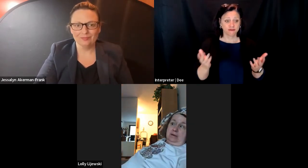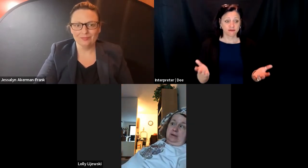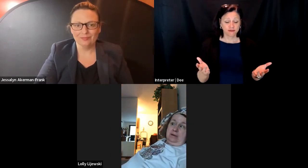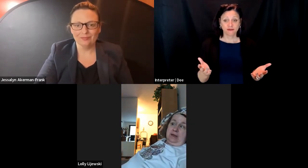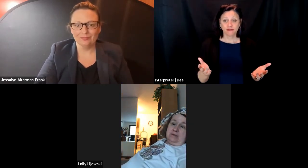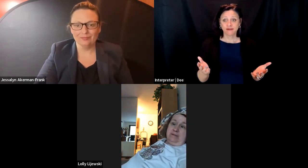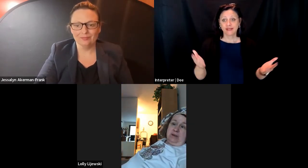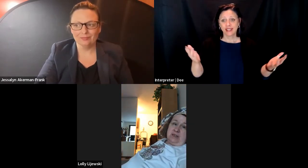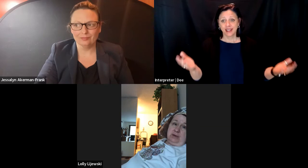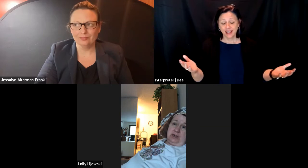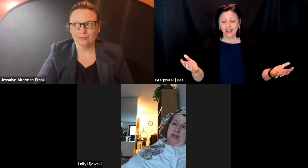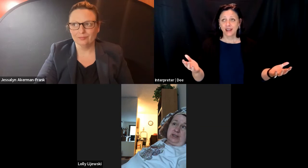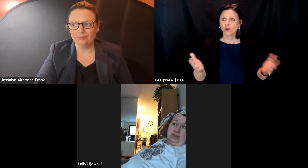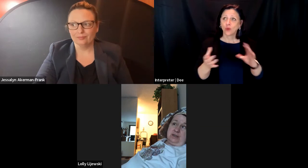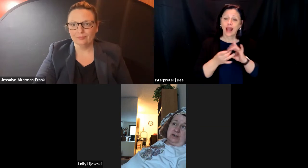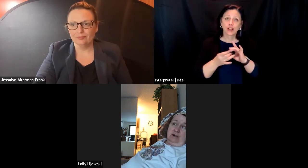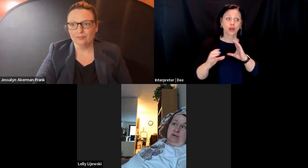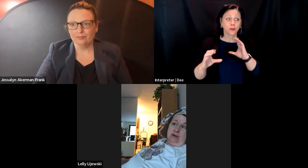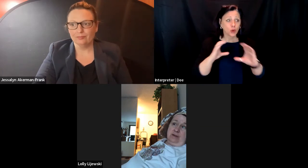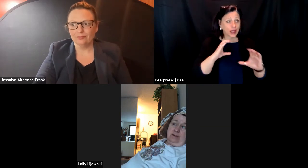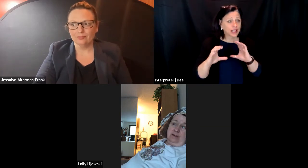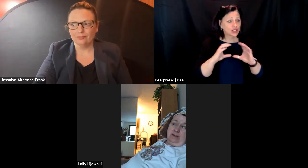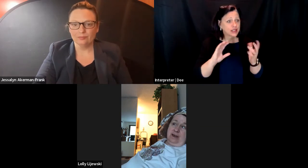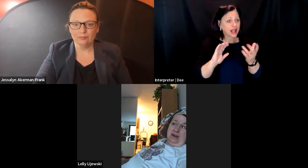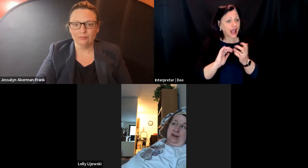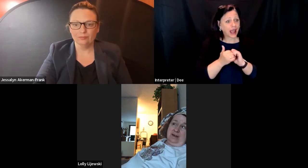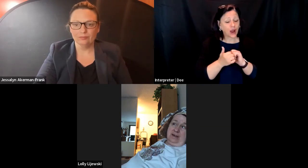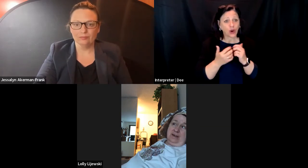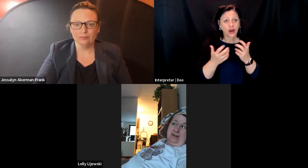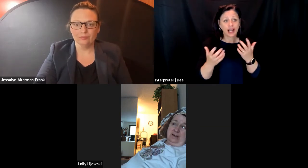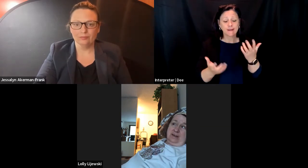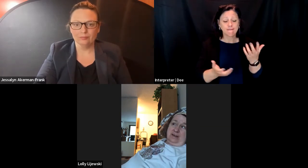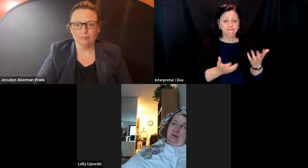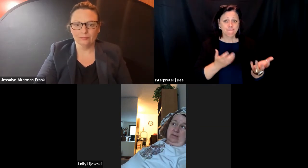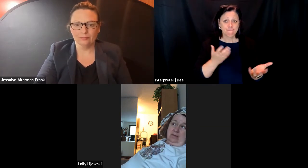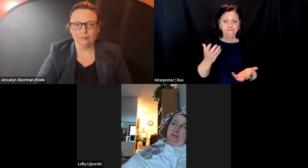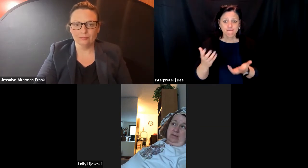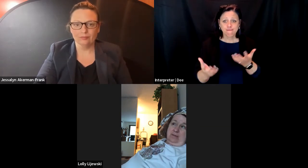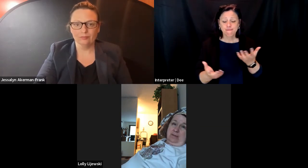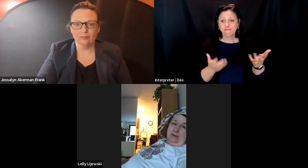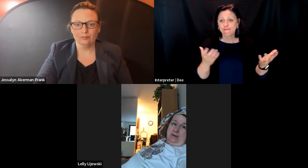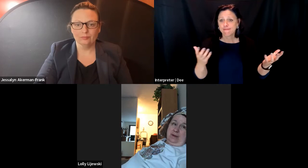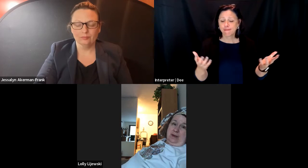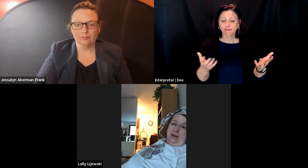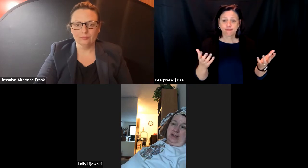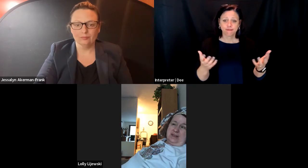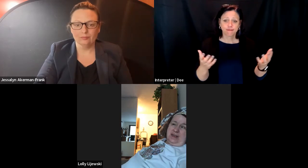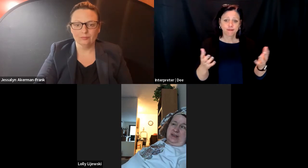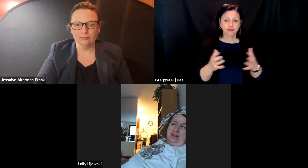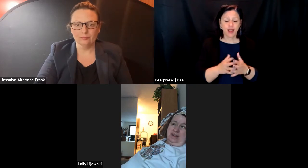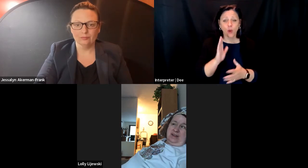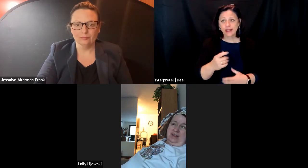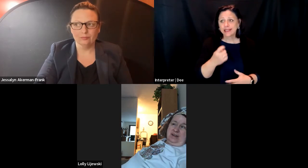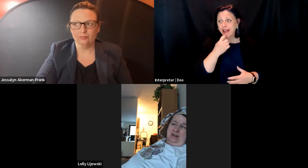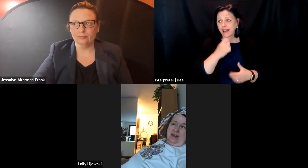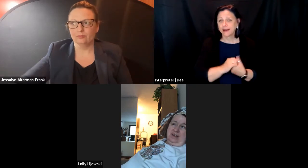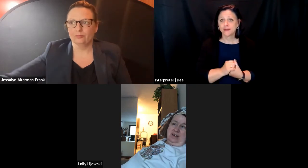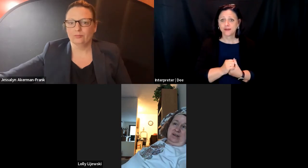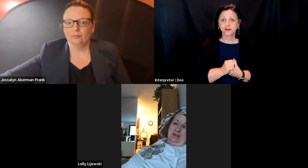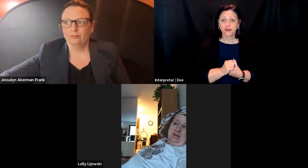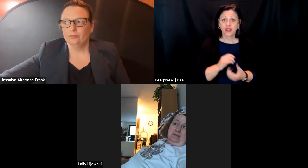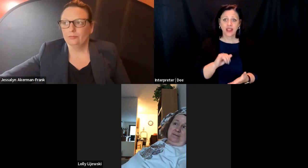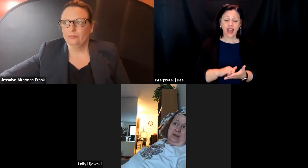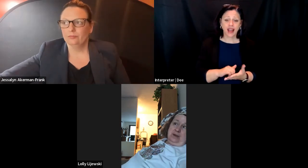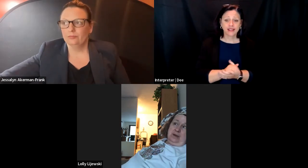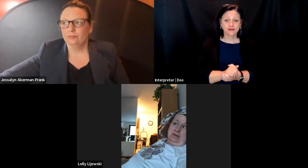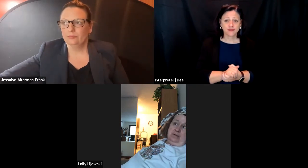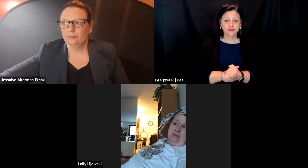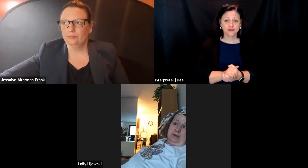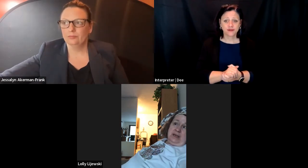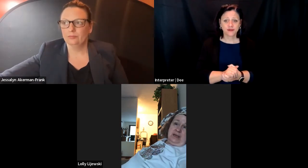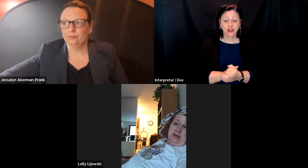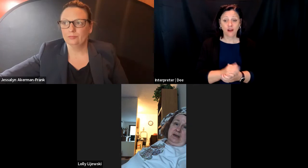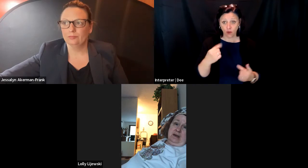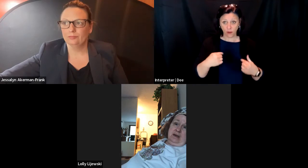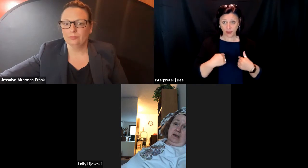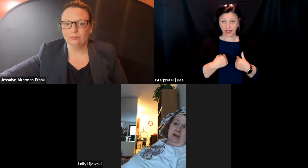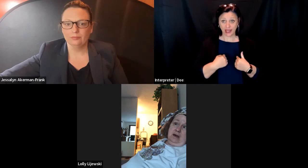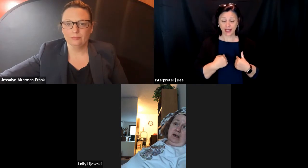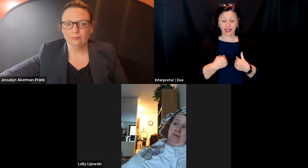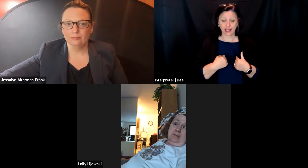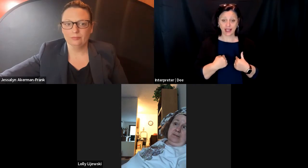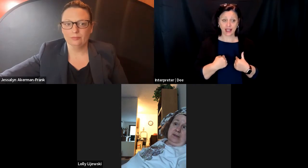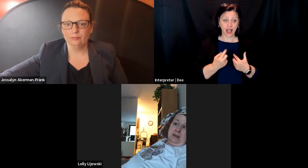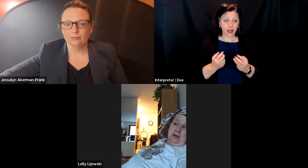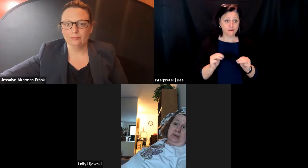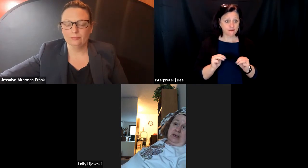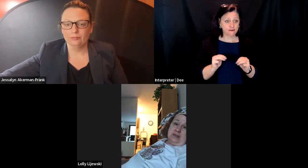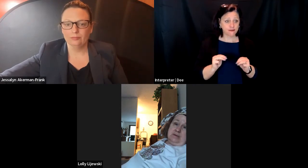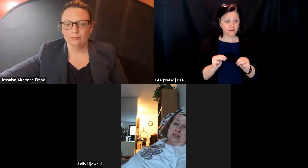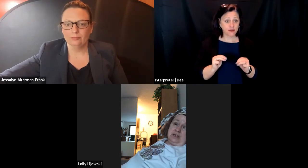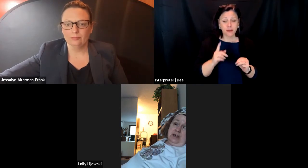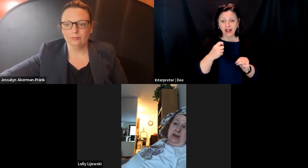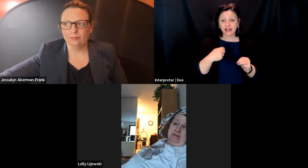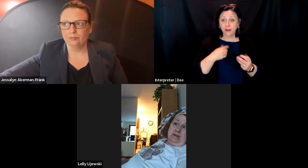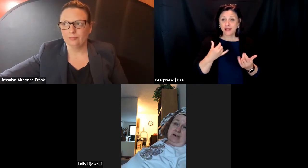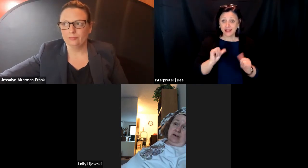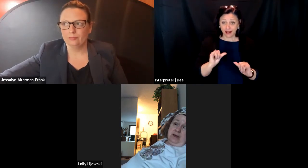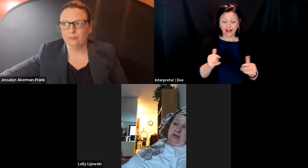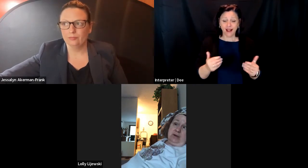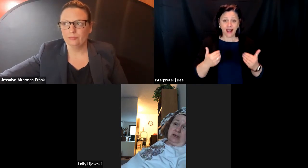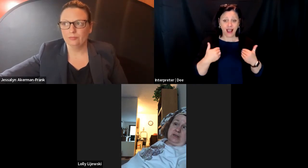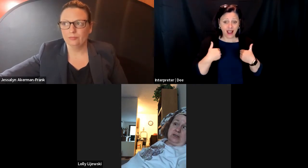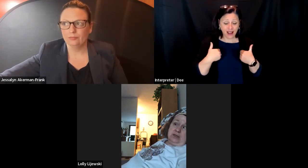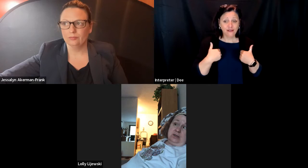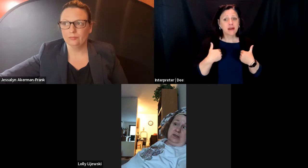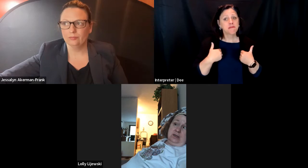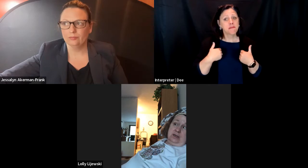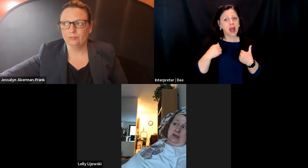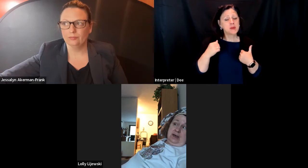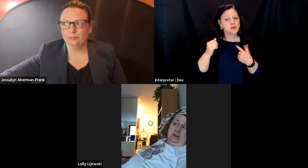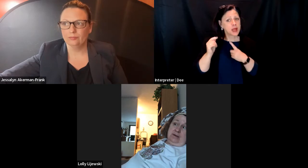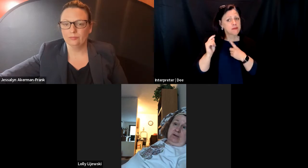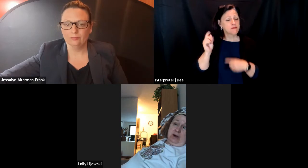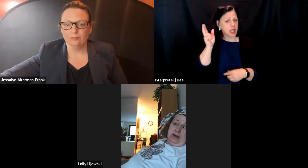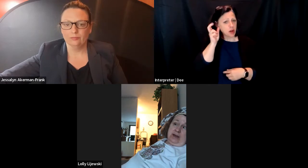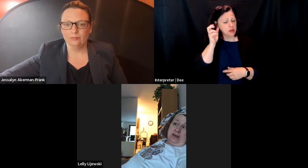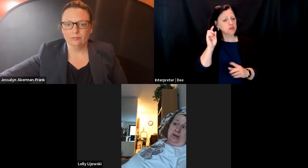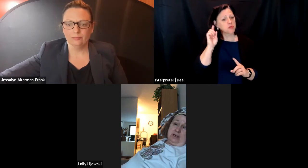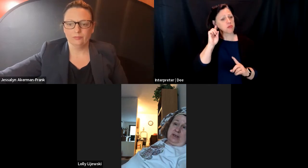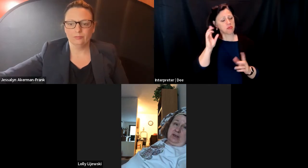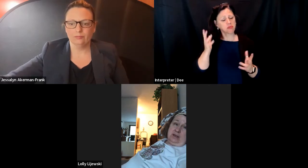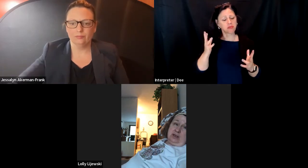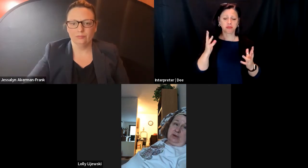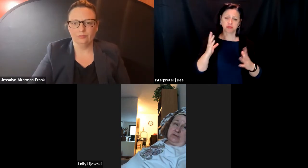This is Lolly.